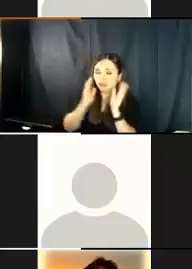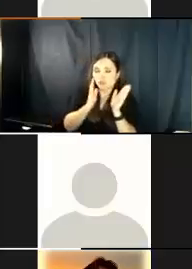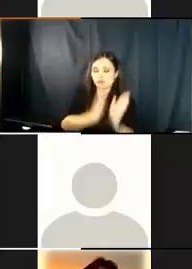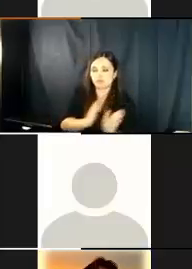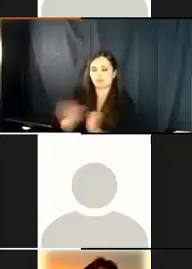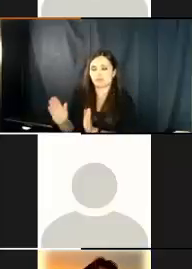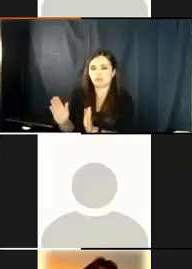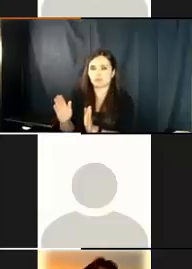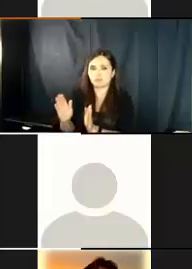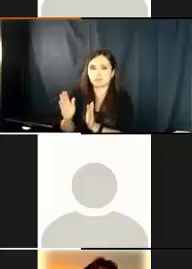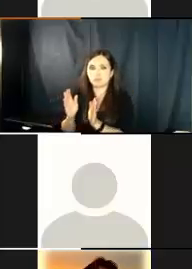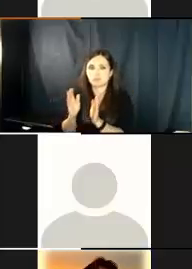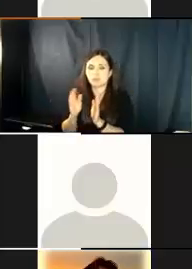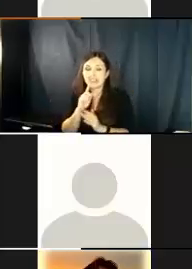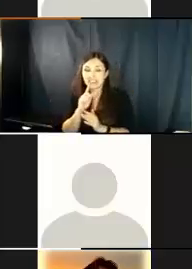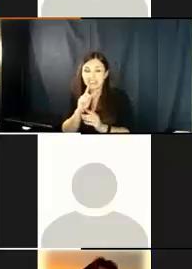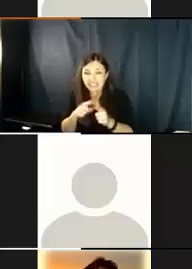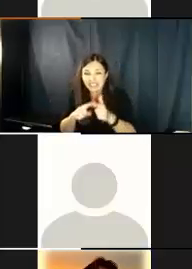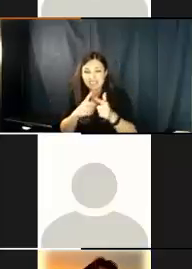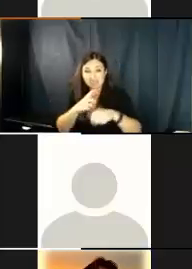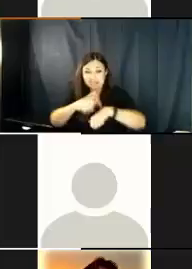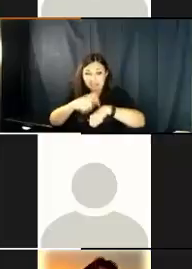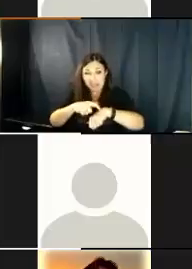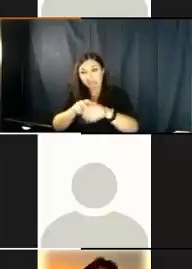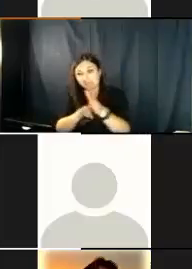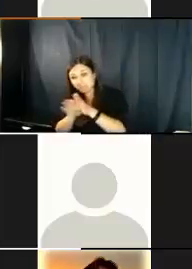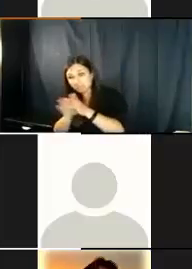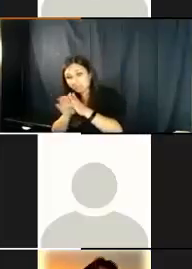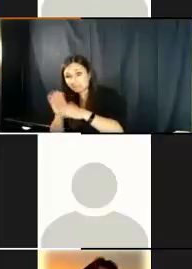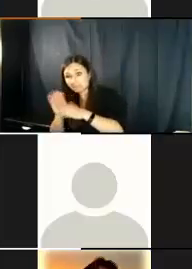Then you have a time to actually develop the course, and hopefully, put it into some kind